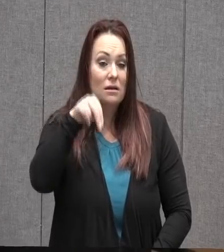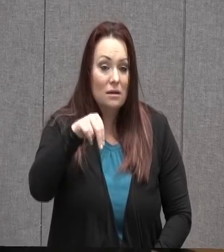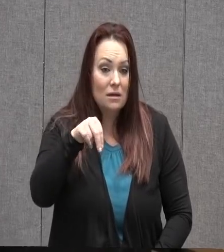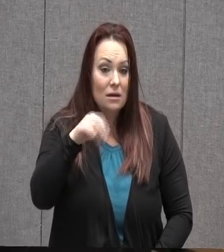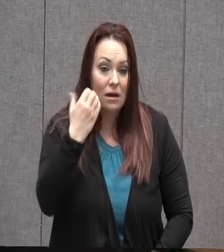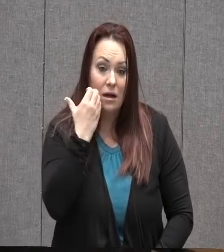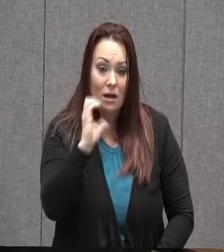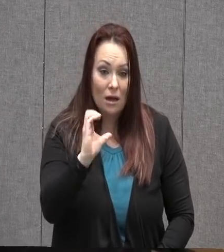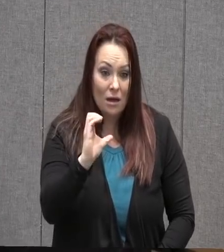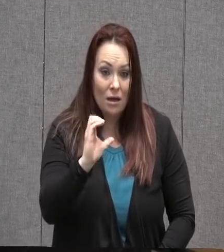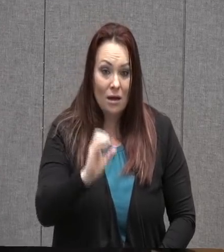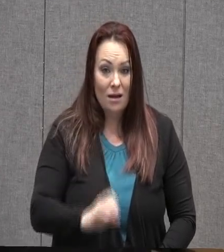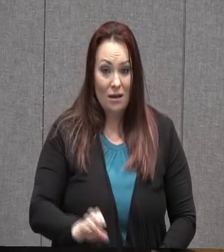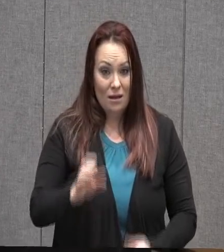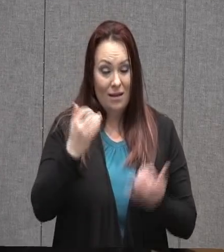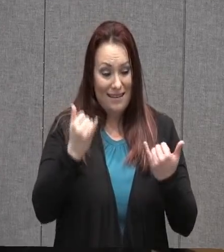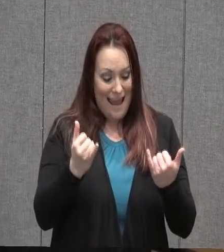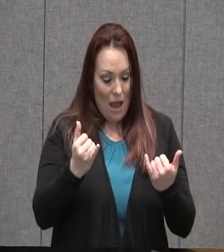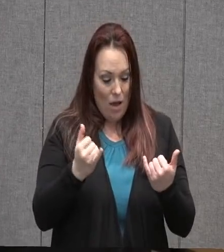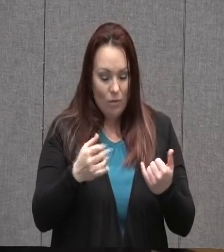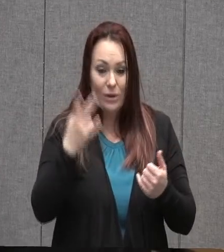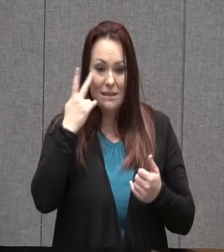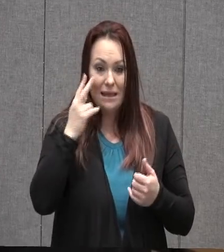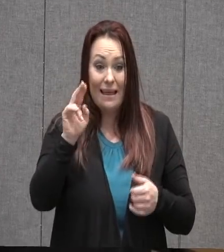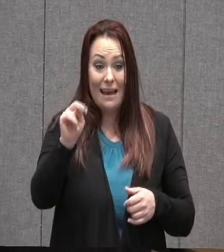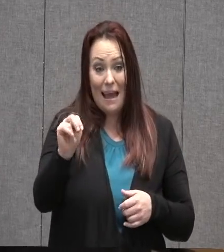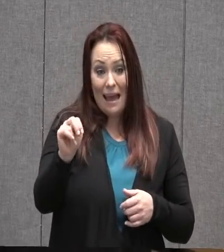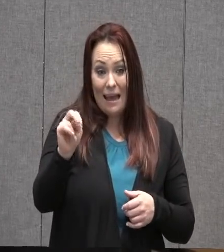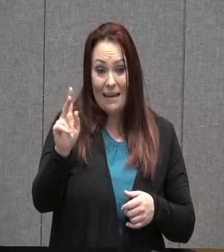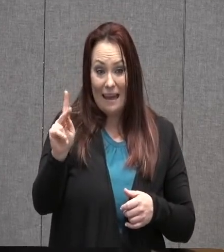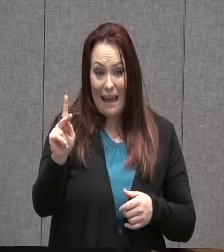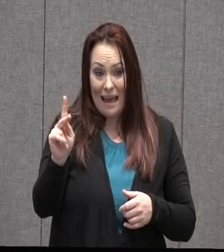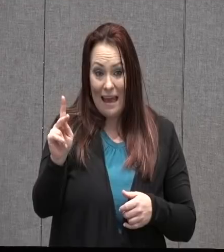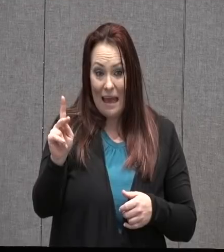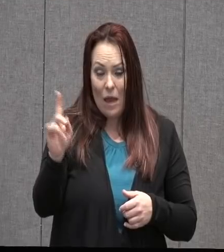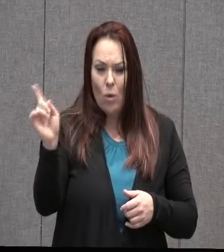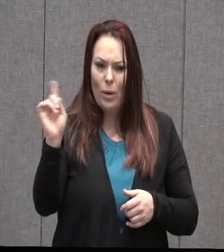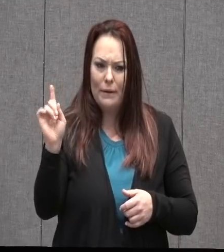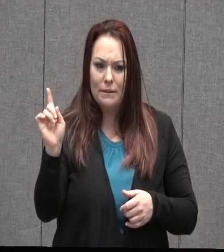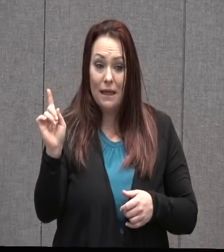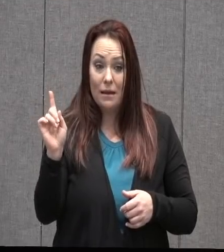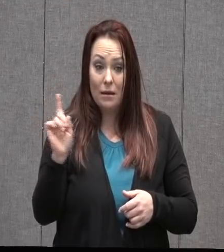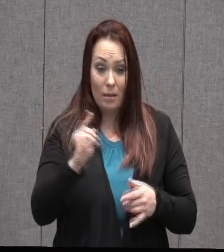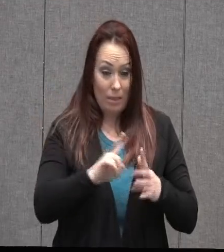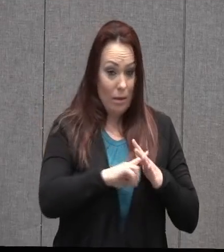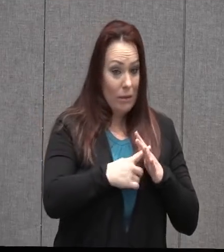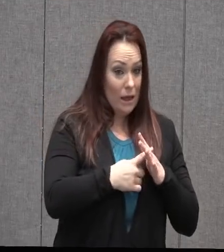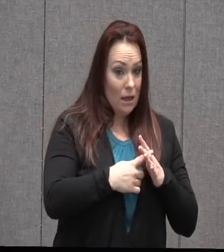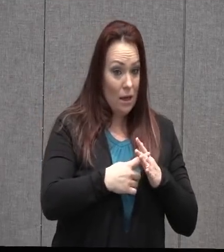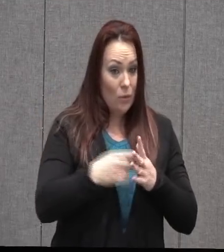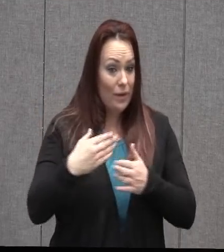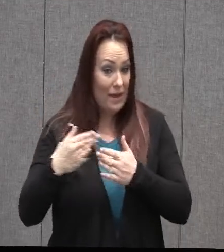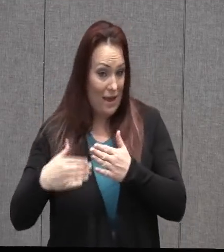N-K, this time it's at the end of our word. So I'll write that word on this side of our chart.